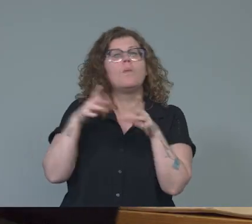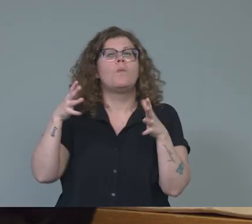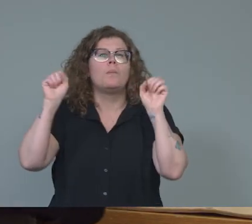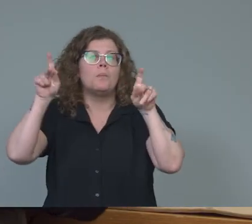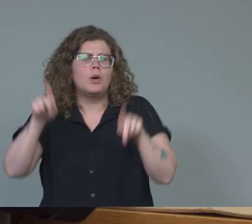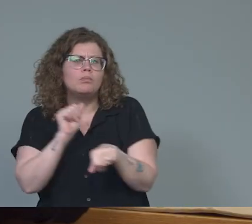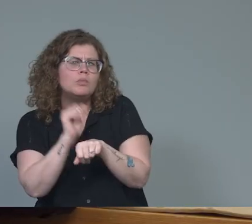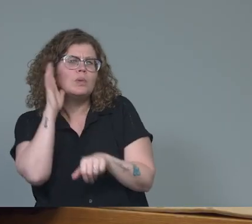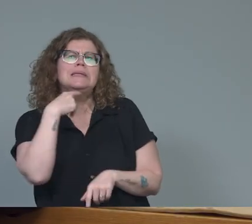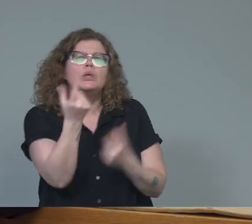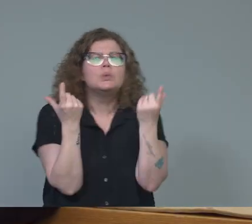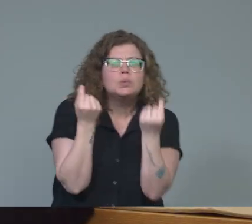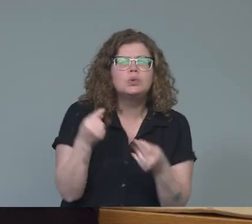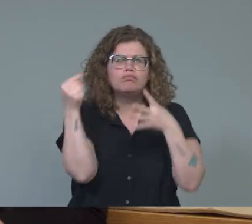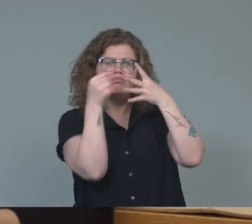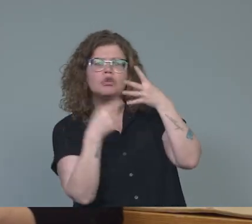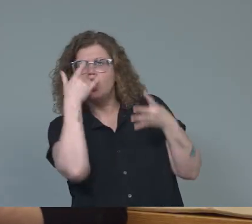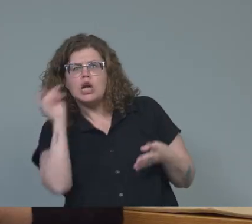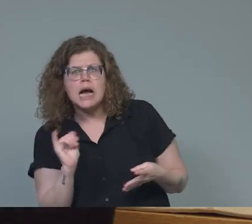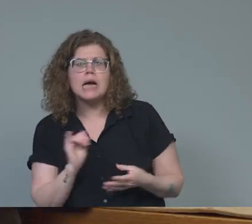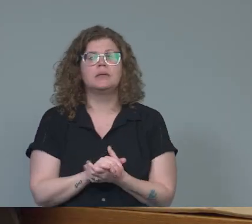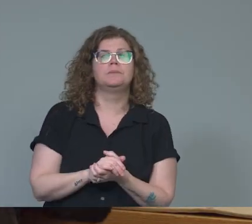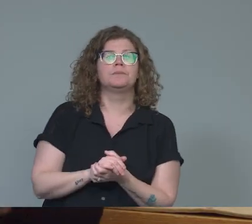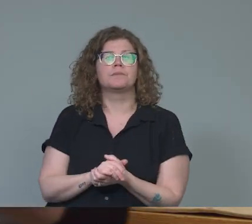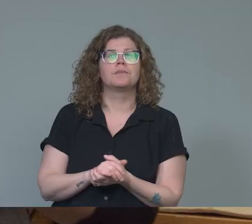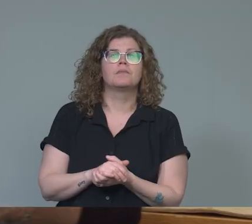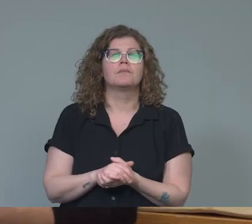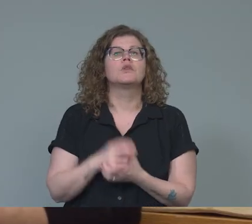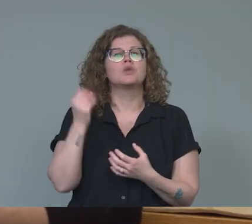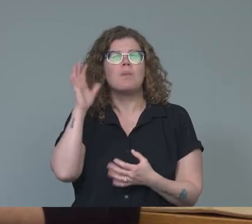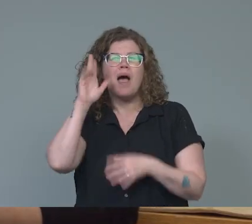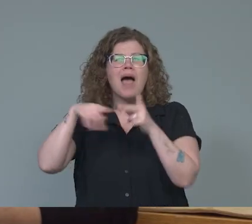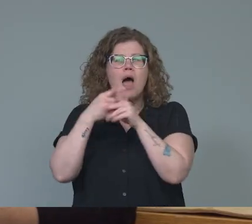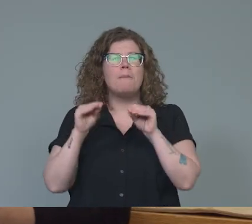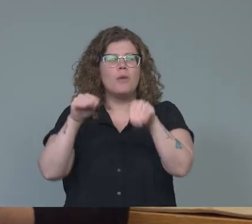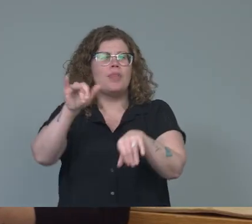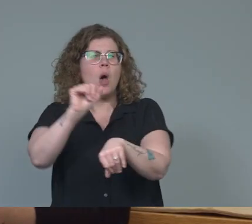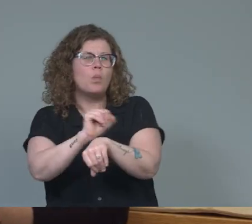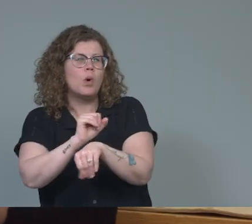and the City and, you know, the government and you, you know, and I mean, as an artist, a lot of things,